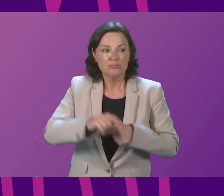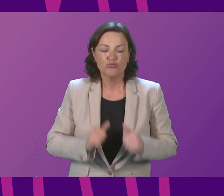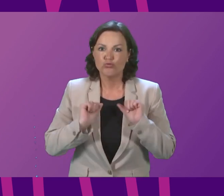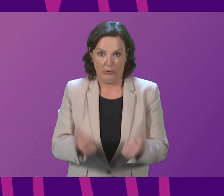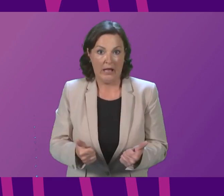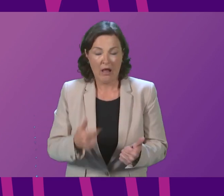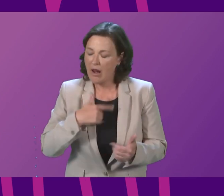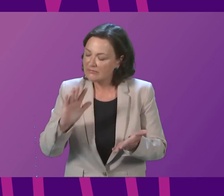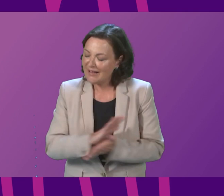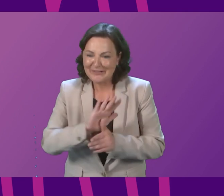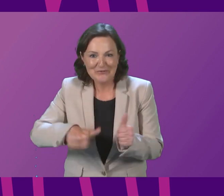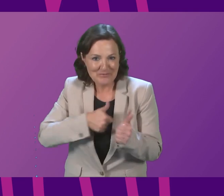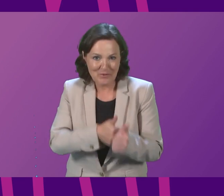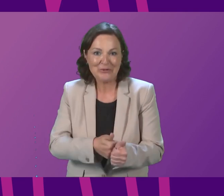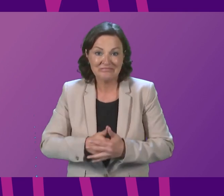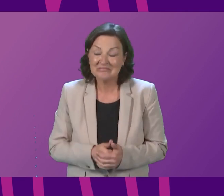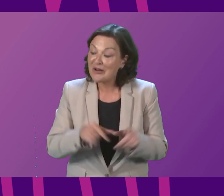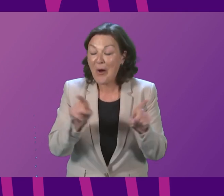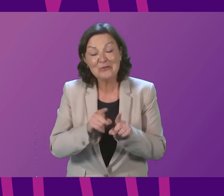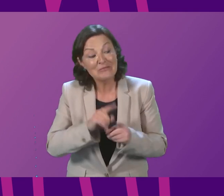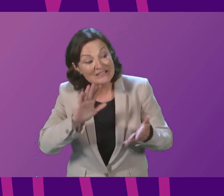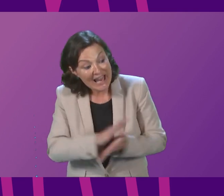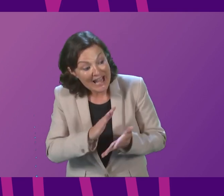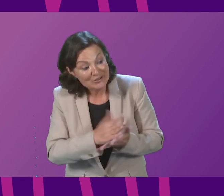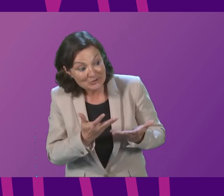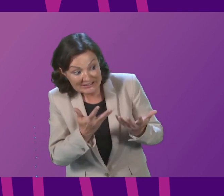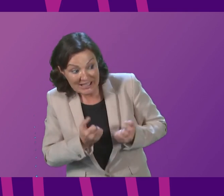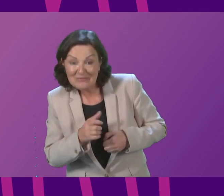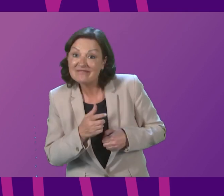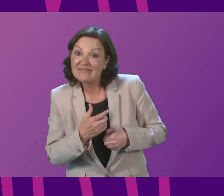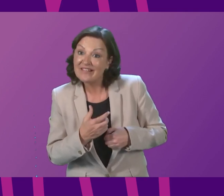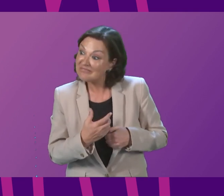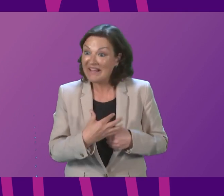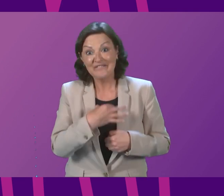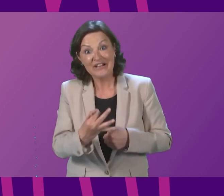I am also delighted to accept the invitation to pay tribute to organisations such as Versus